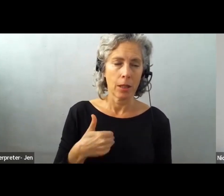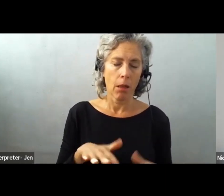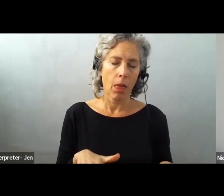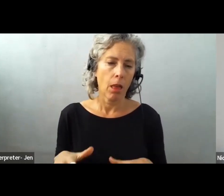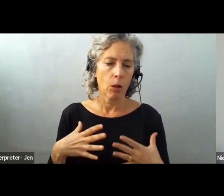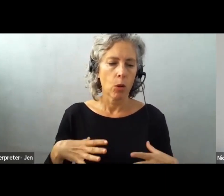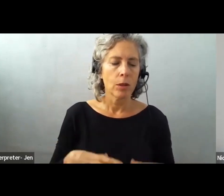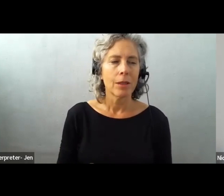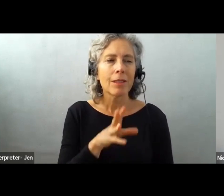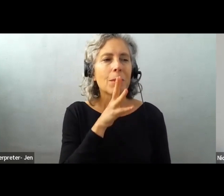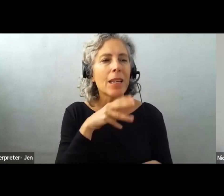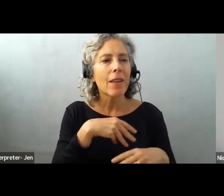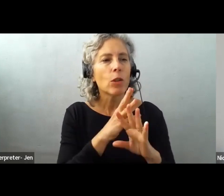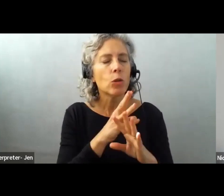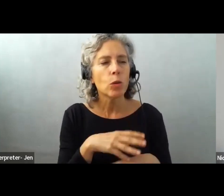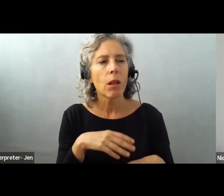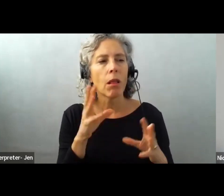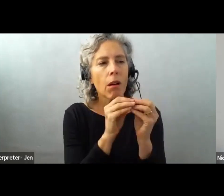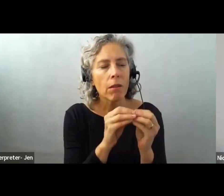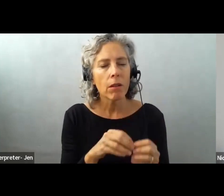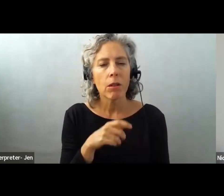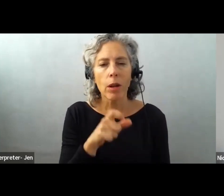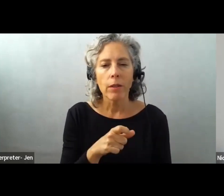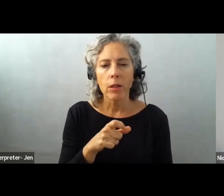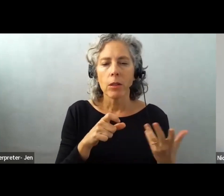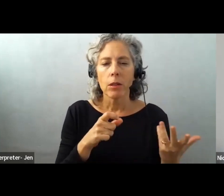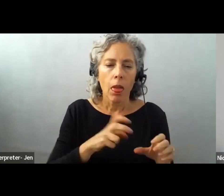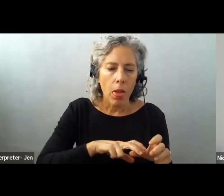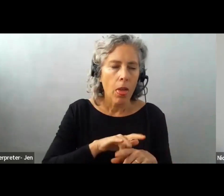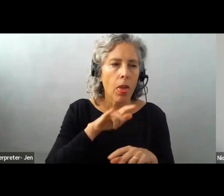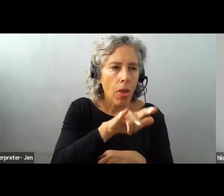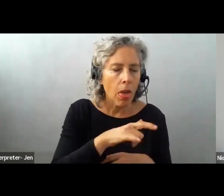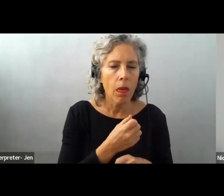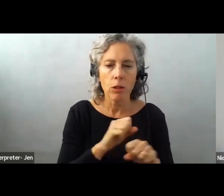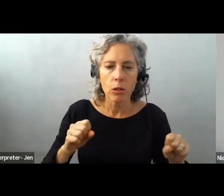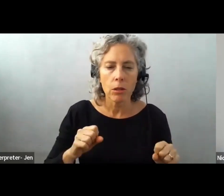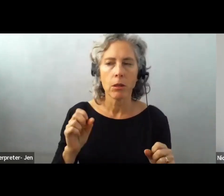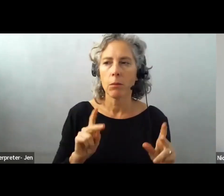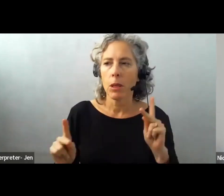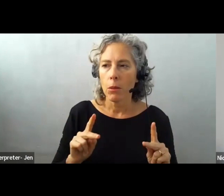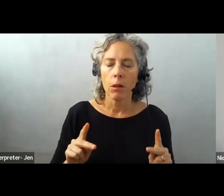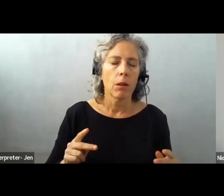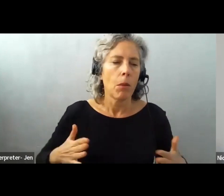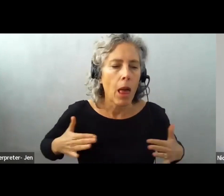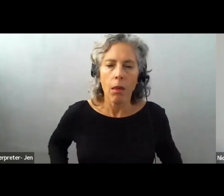COMM The other events without having to deal with the hassle of airport security and getting patted down magazine time using